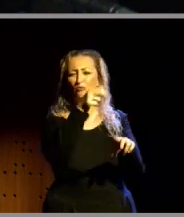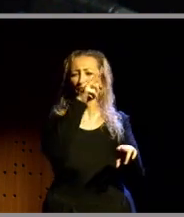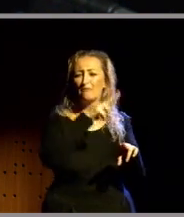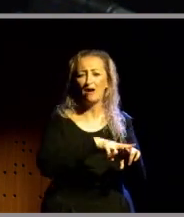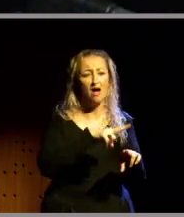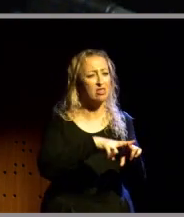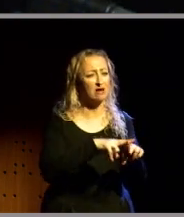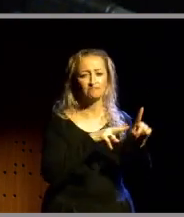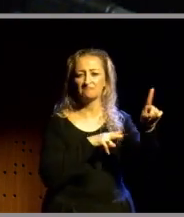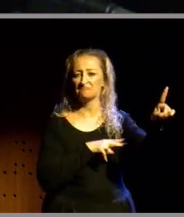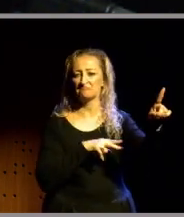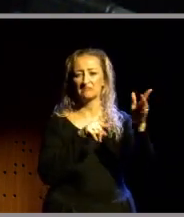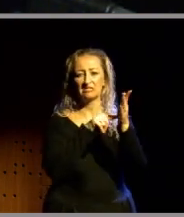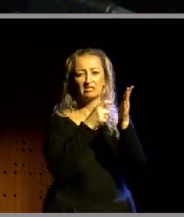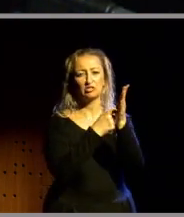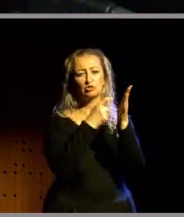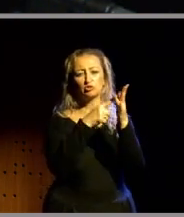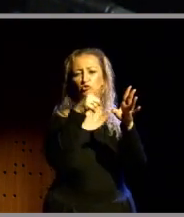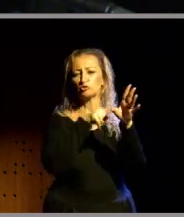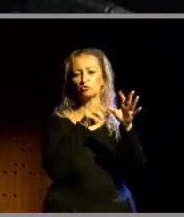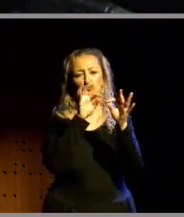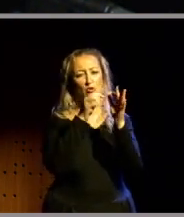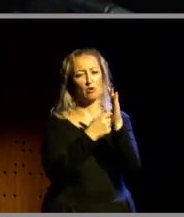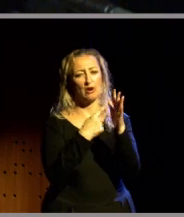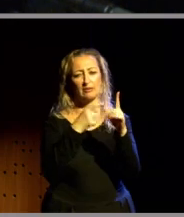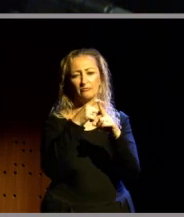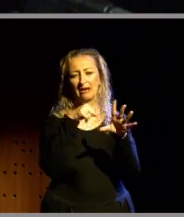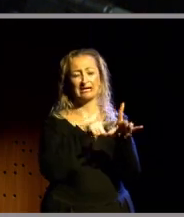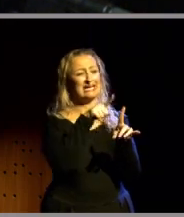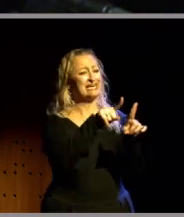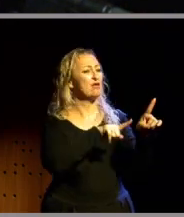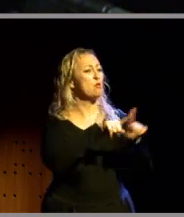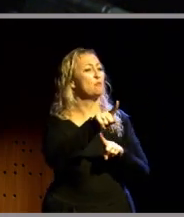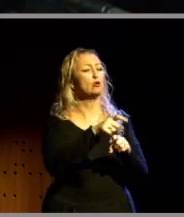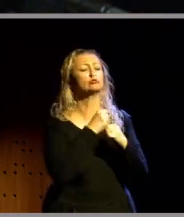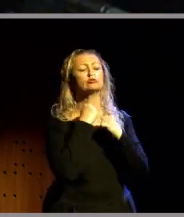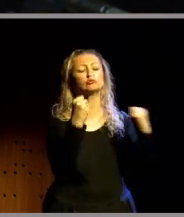that Troy 'Jungaji' Brady is the strongest man.